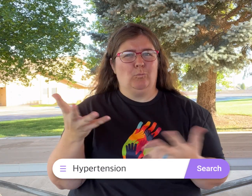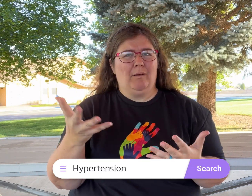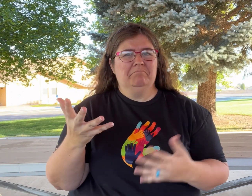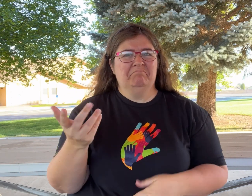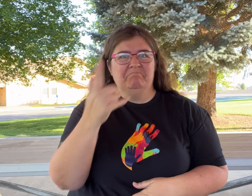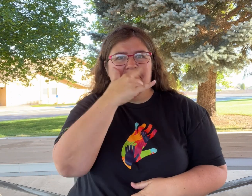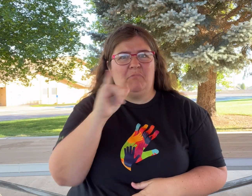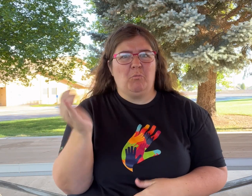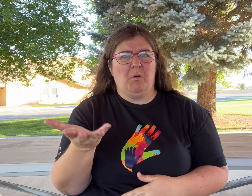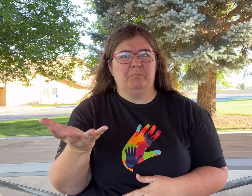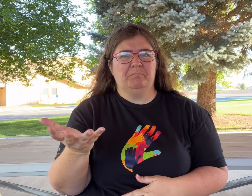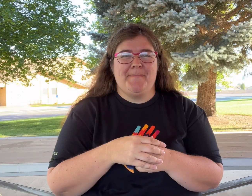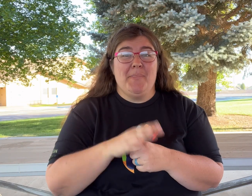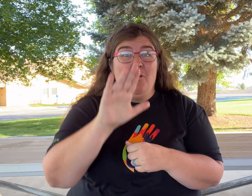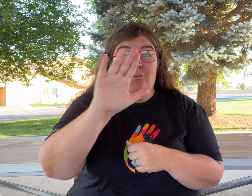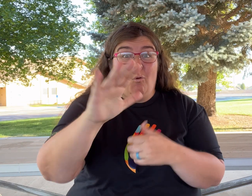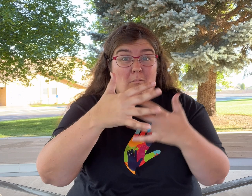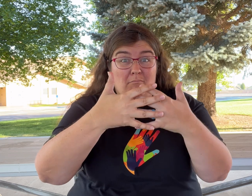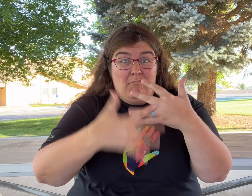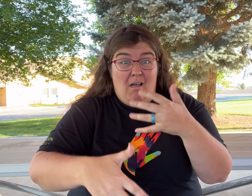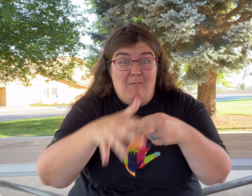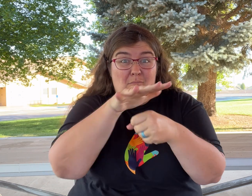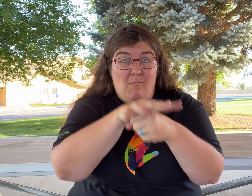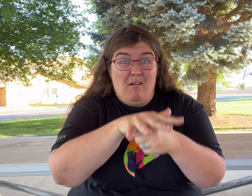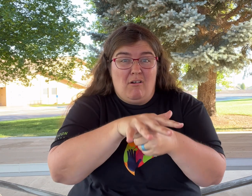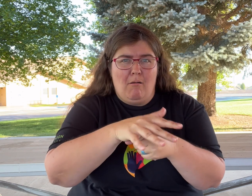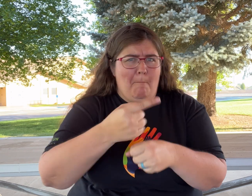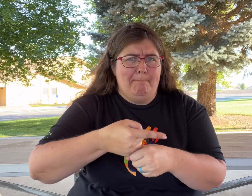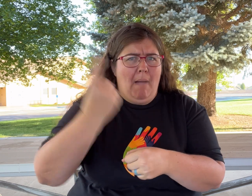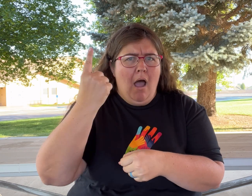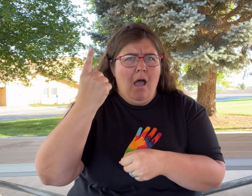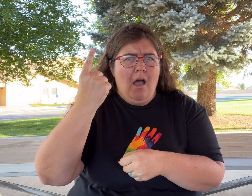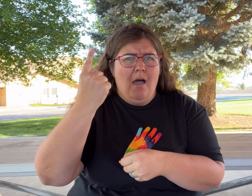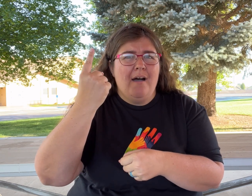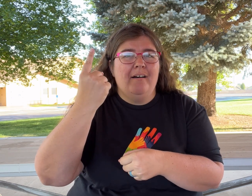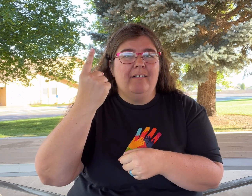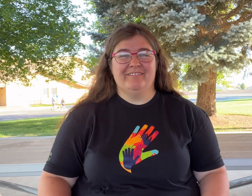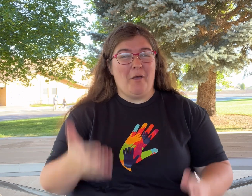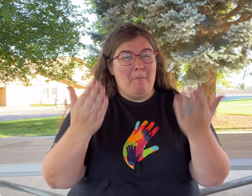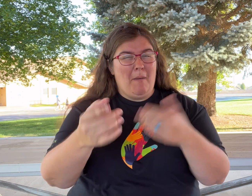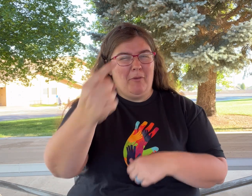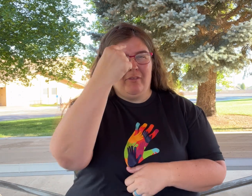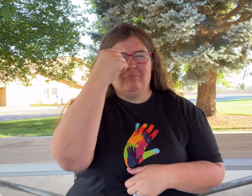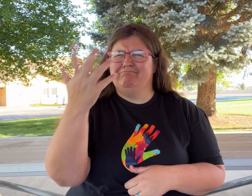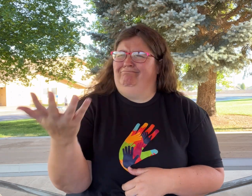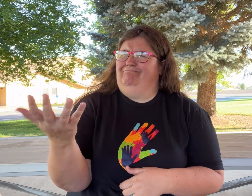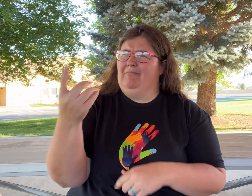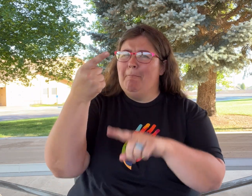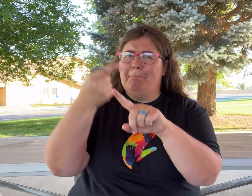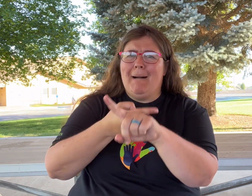What does that look like in sign? "Your blood pressure is sky-high." And maybe you're thinking,